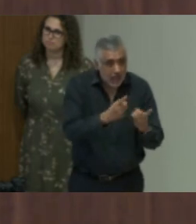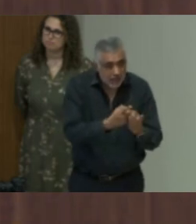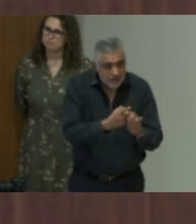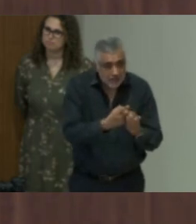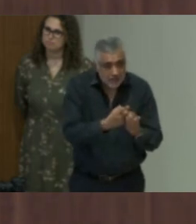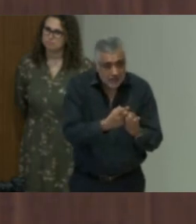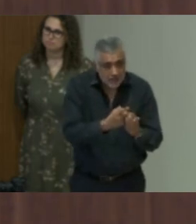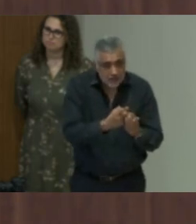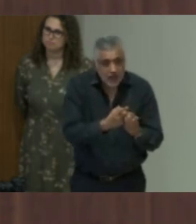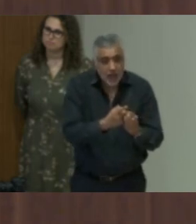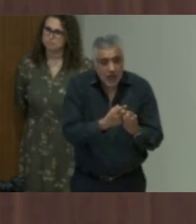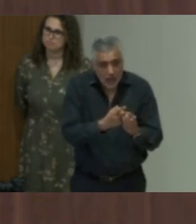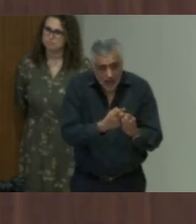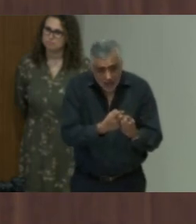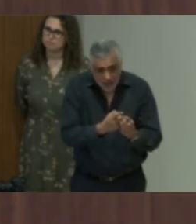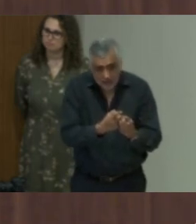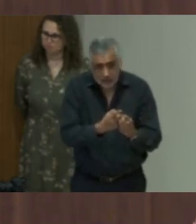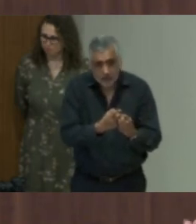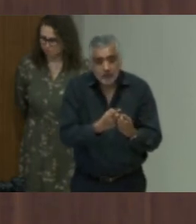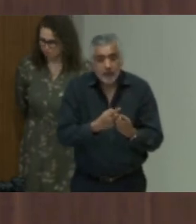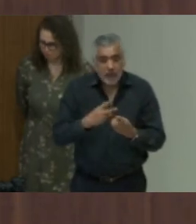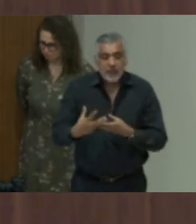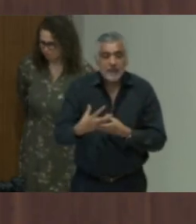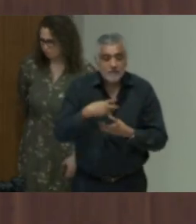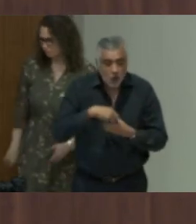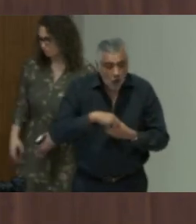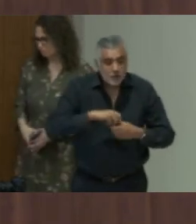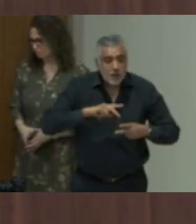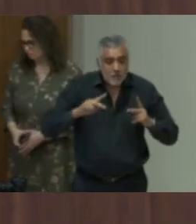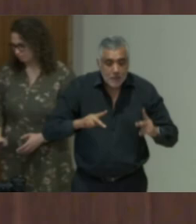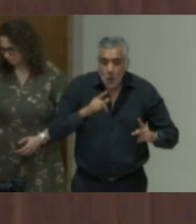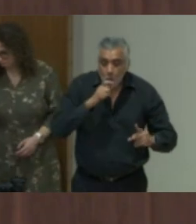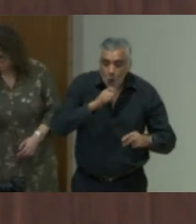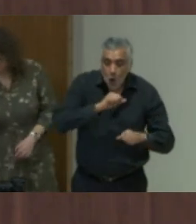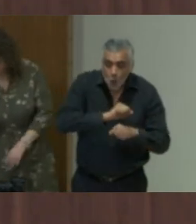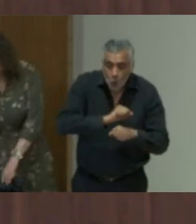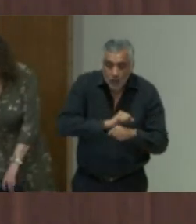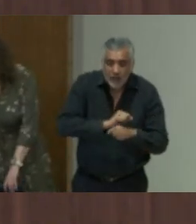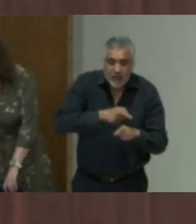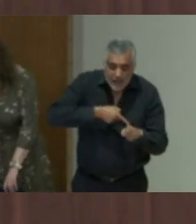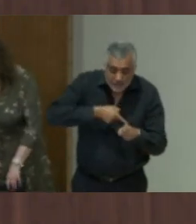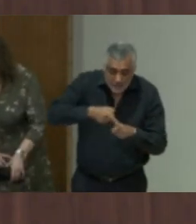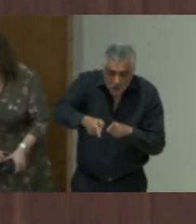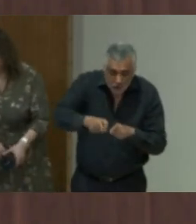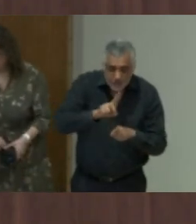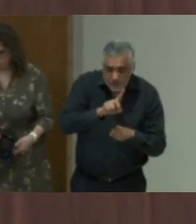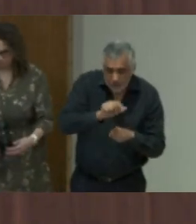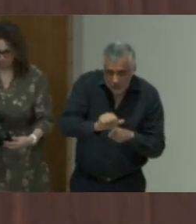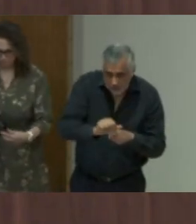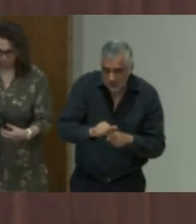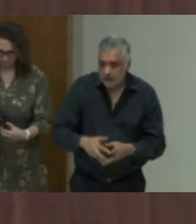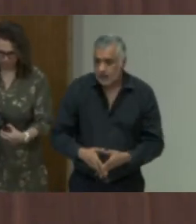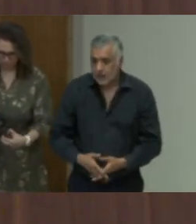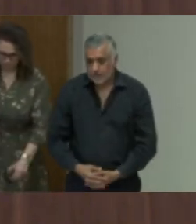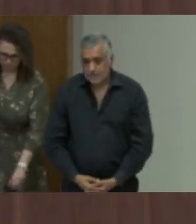and it involves the people that are working within the field of disability themselves.